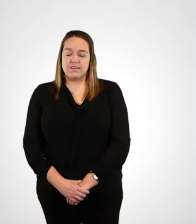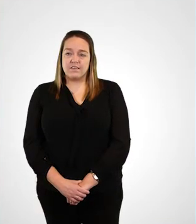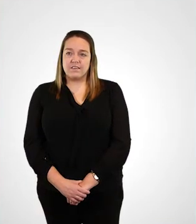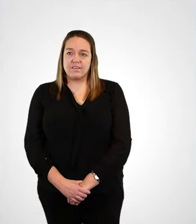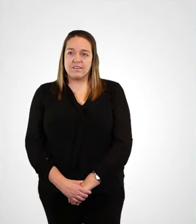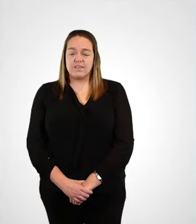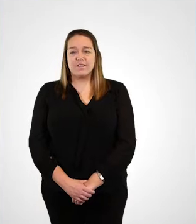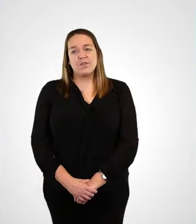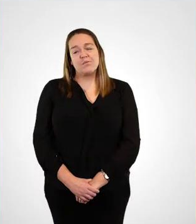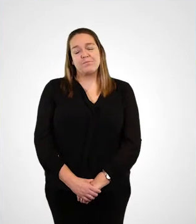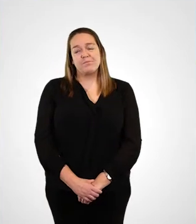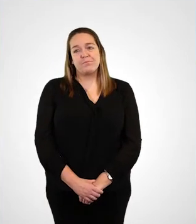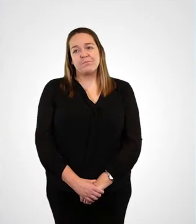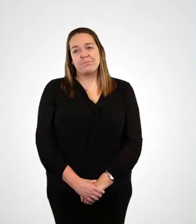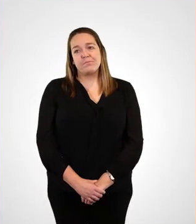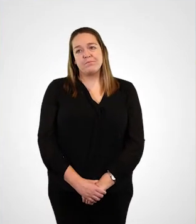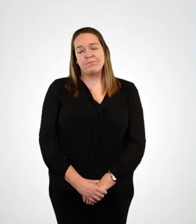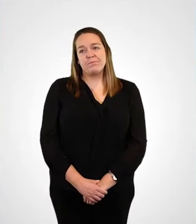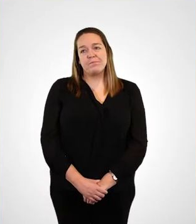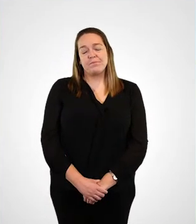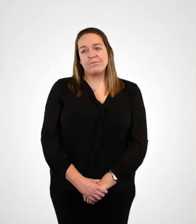touch the line that separates blue from green.